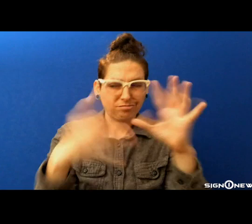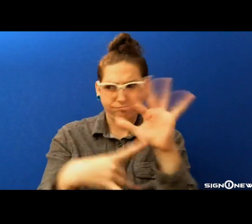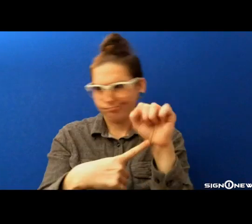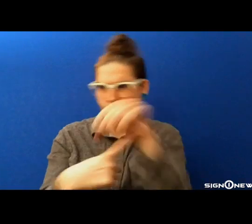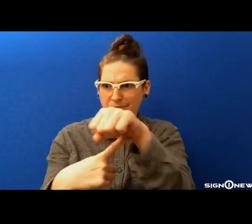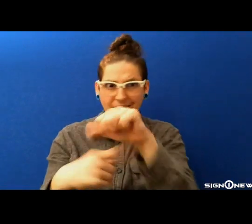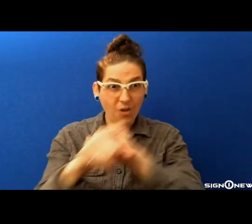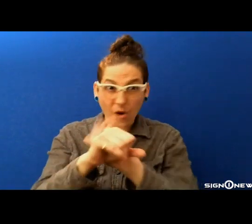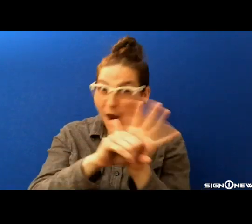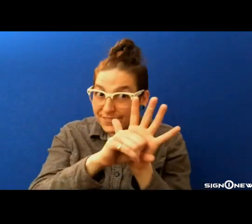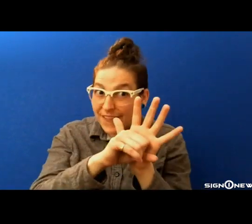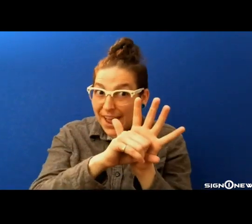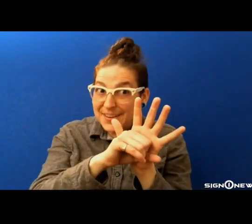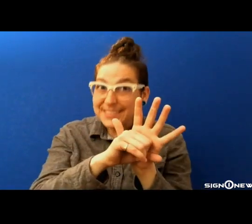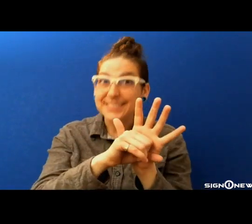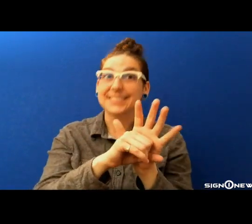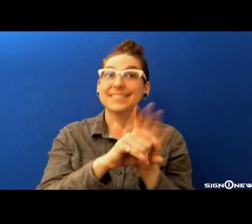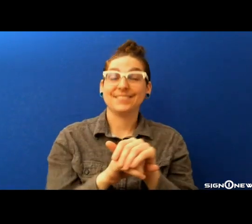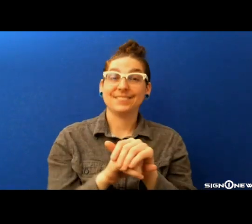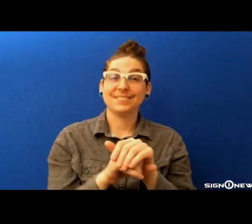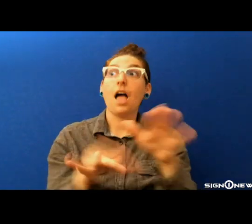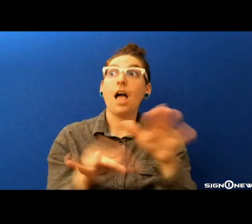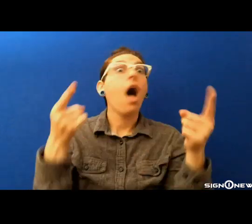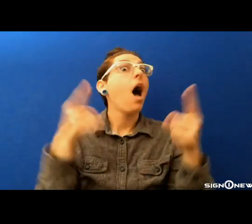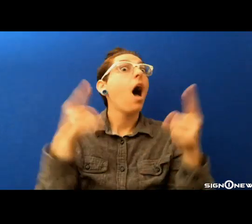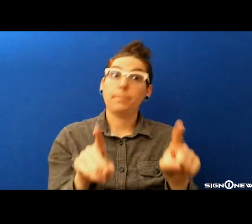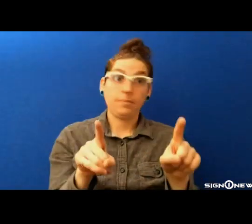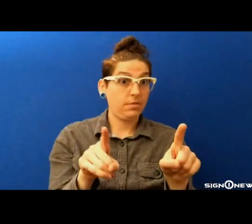has recovered from coronavirus.